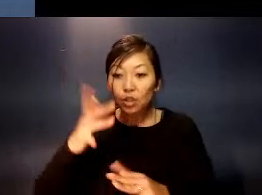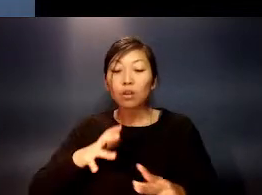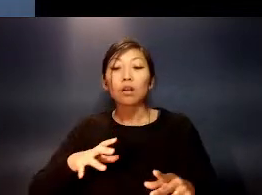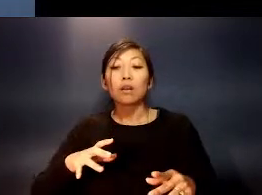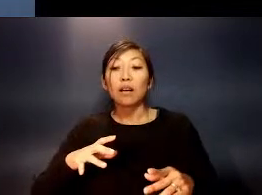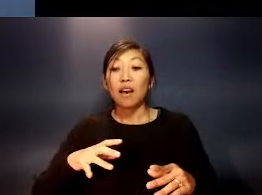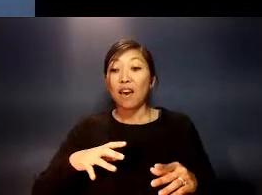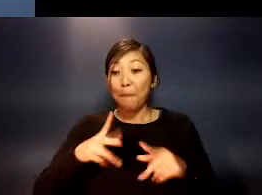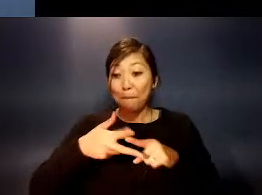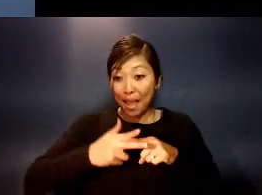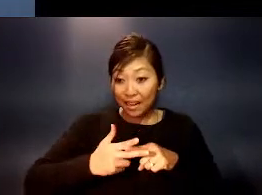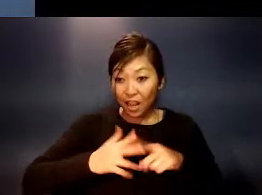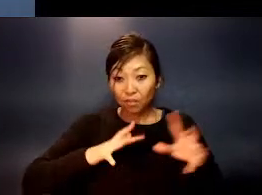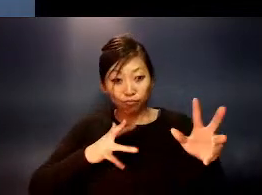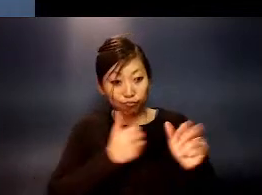SAFETY OF IN OUR STREET SYSTEM, TO INCREASE RACE EQUITY